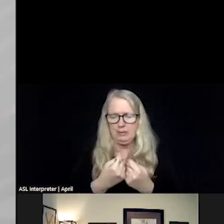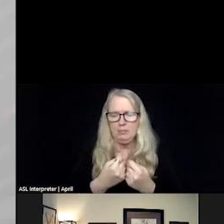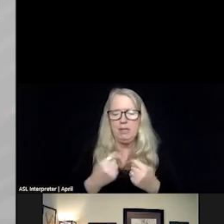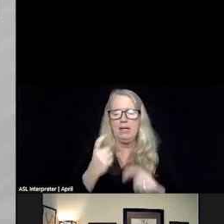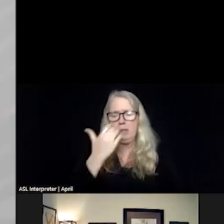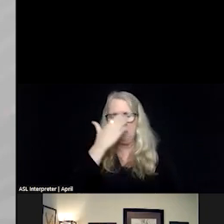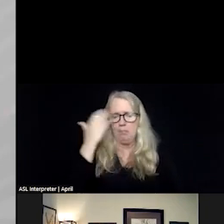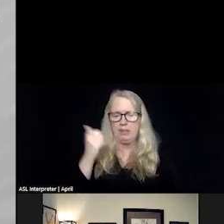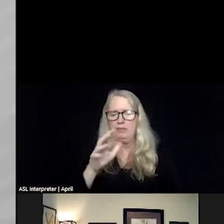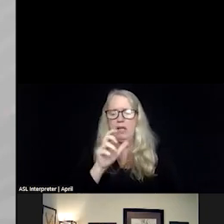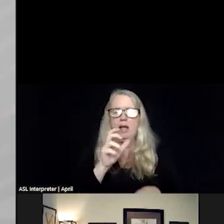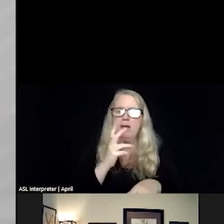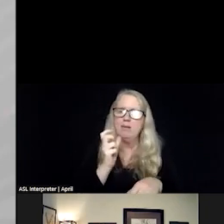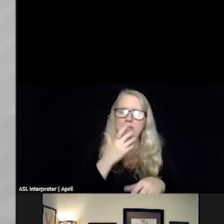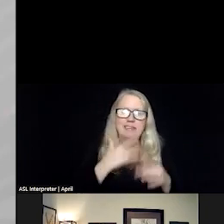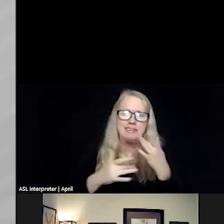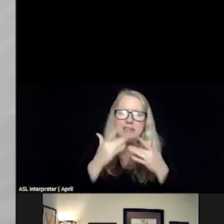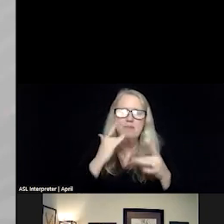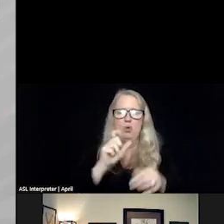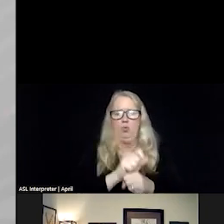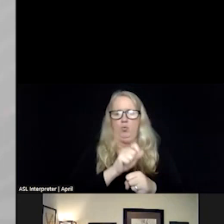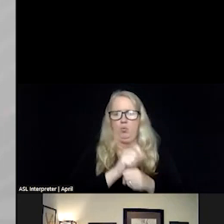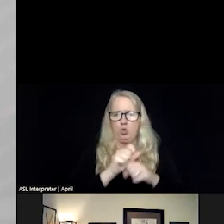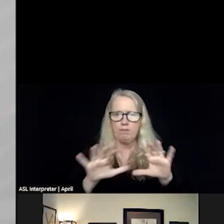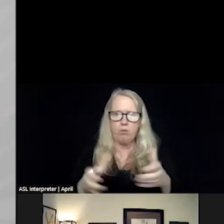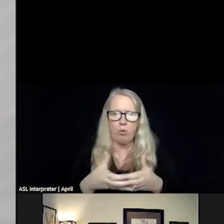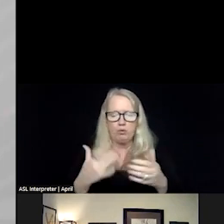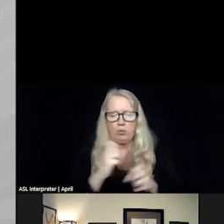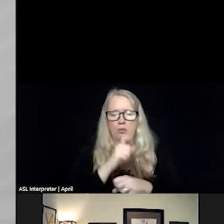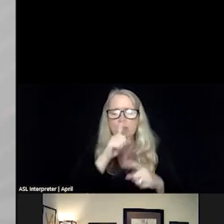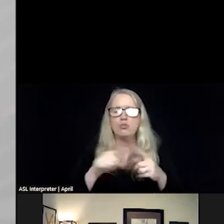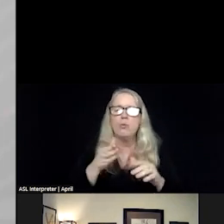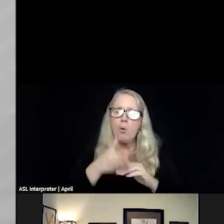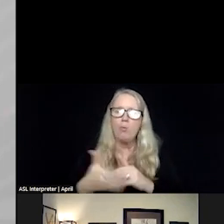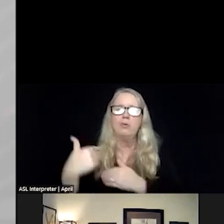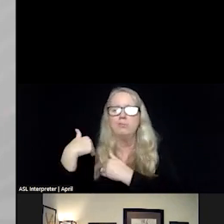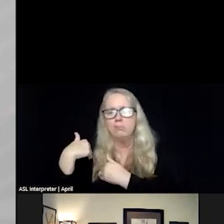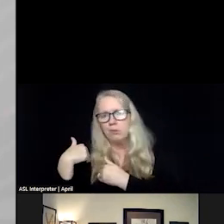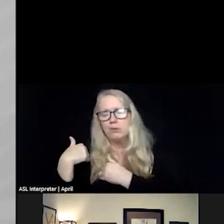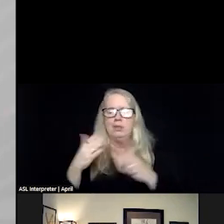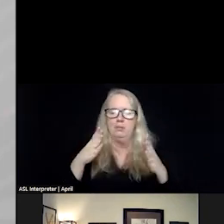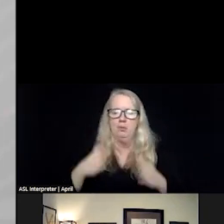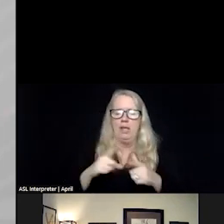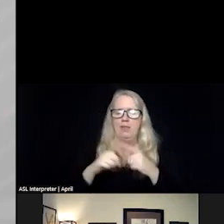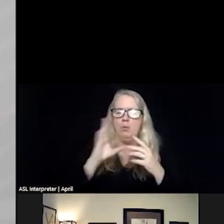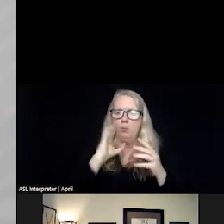WORK FORCE SHORTAGE, WE DON'T WANT TO OVERBURDEN SOMEONE AND TURN